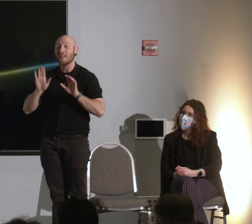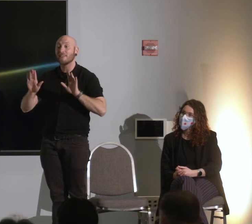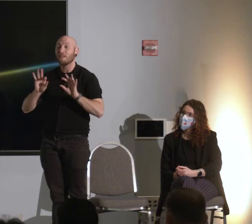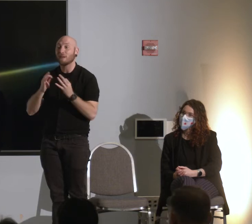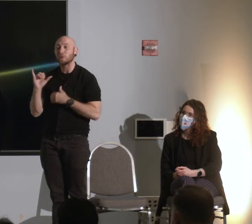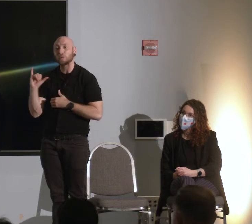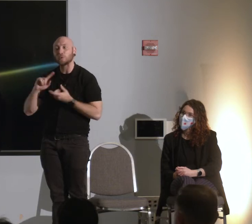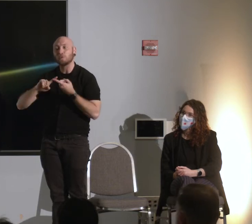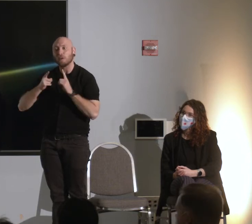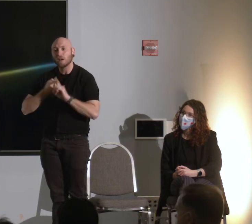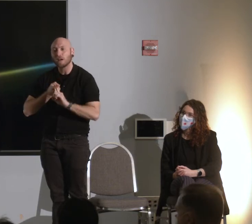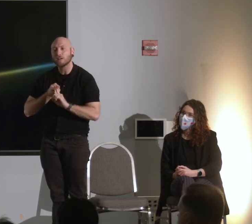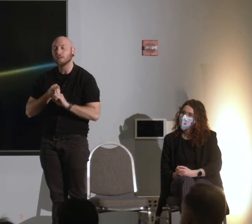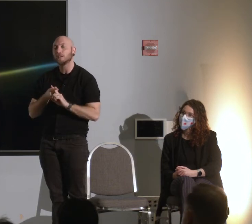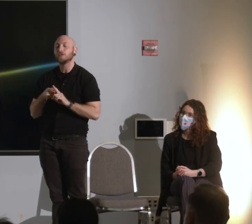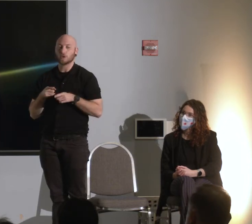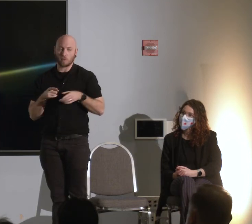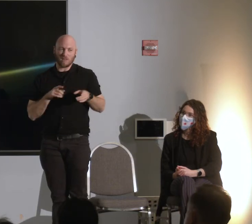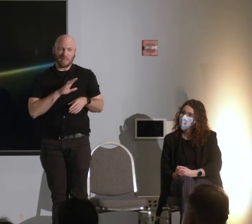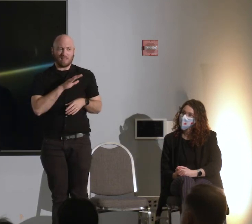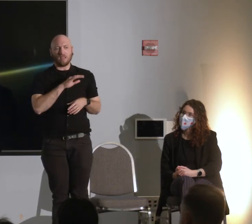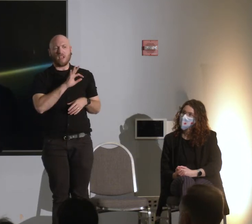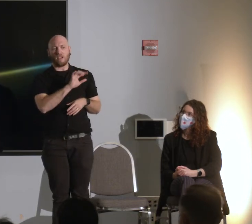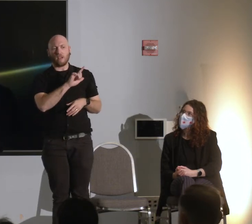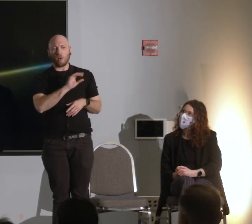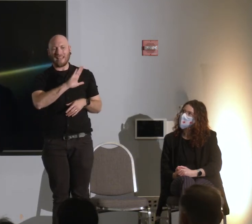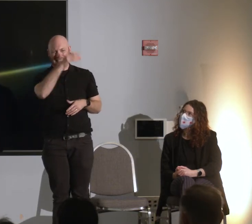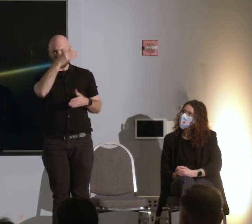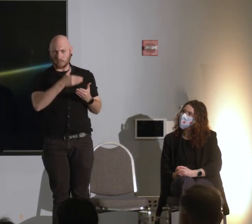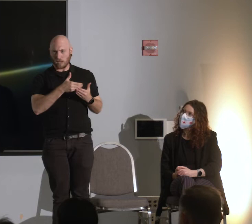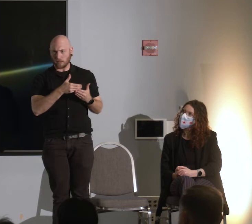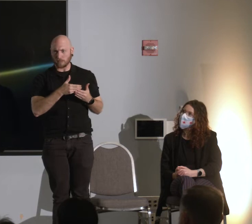Again, according to Rick Olmstead, Olmstead's youngest child, who was then a teenager.